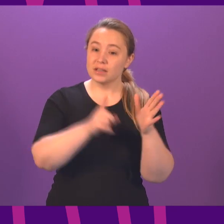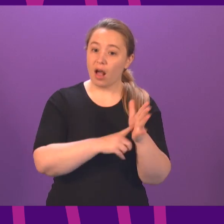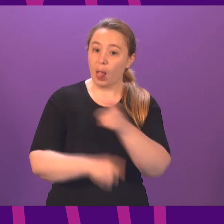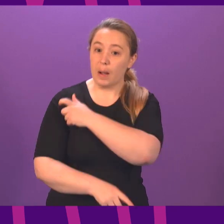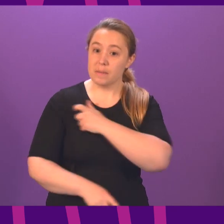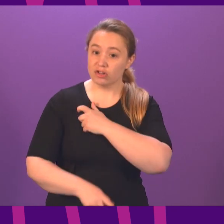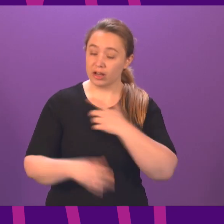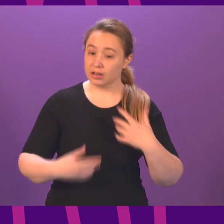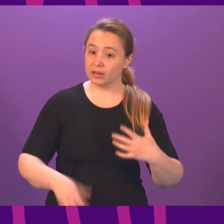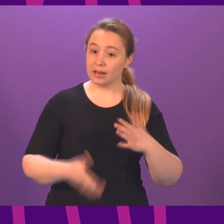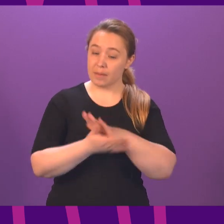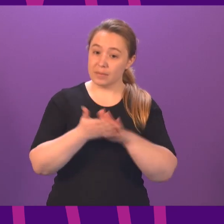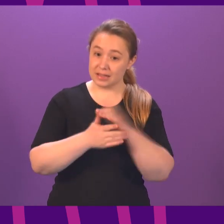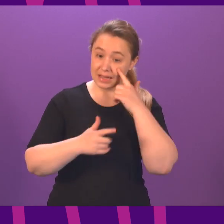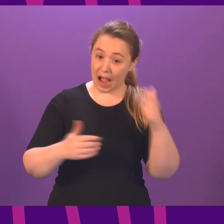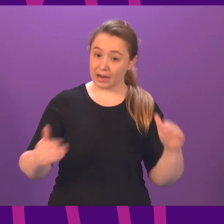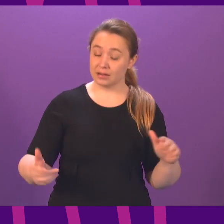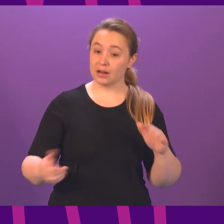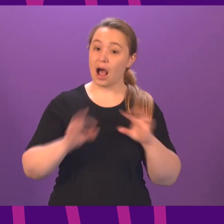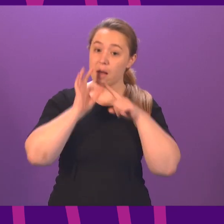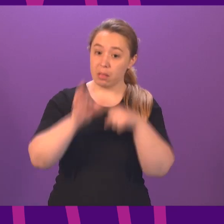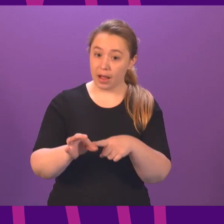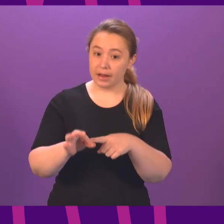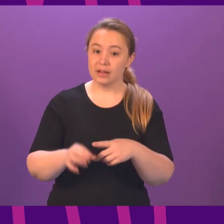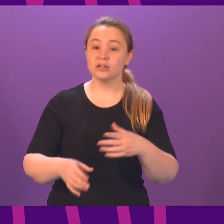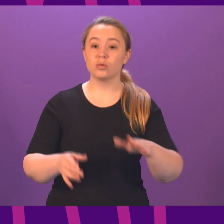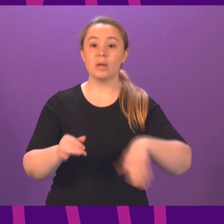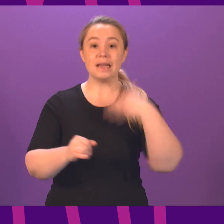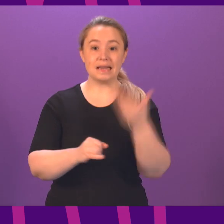The First Minister will know that the deadline was two days ago, on 15 February. However,